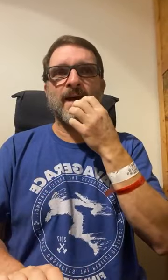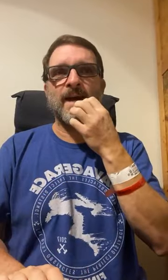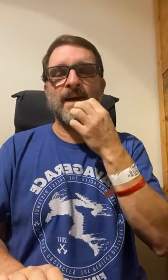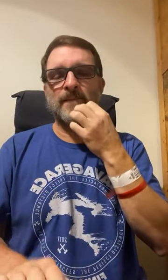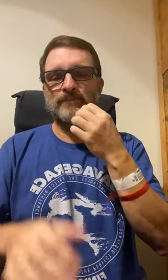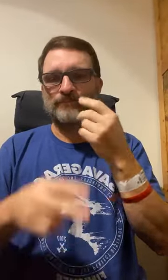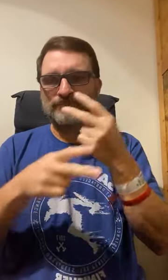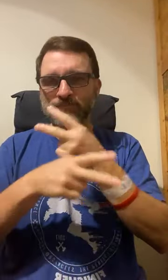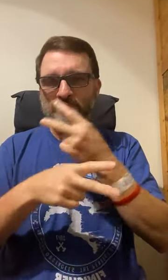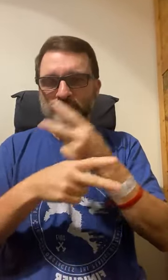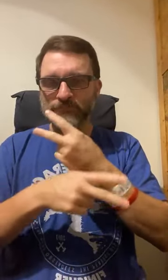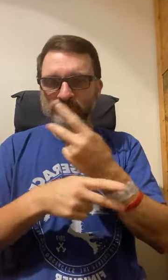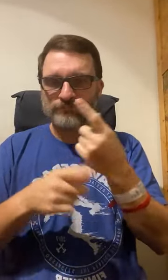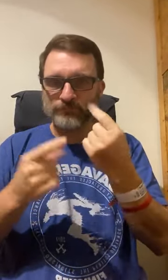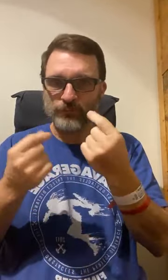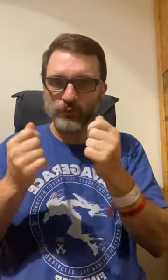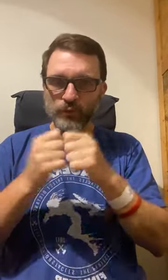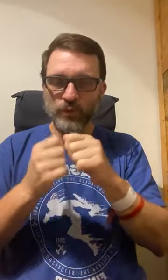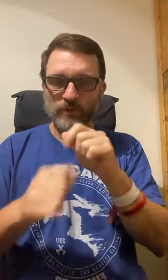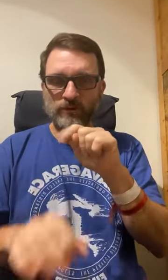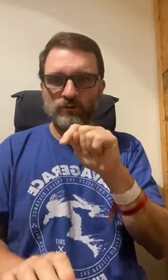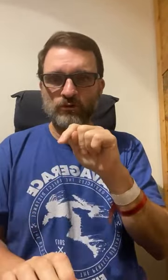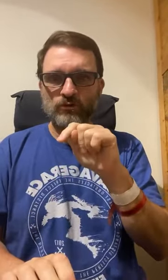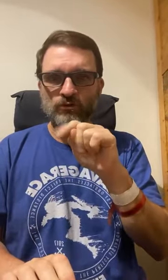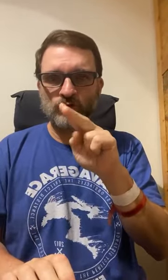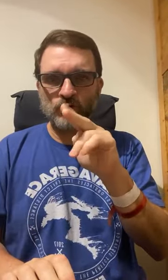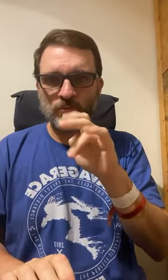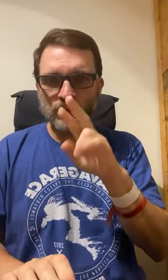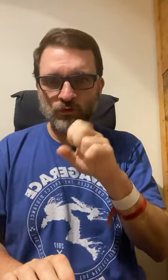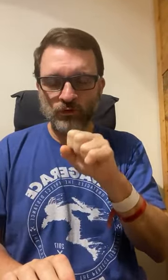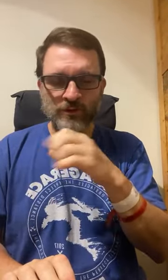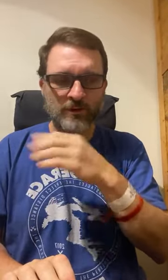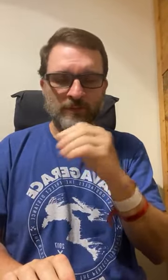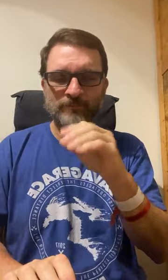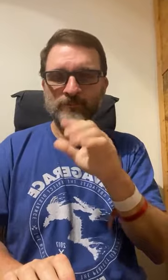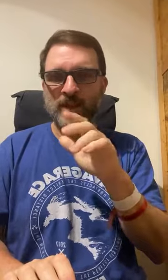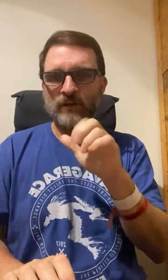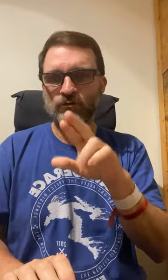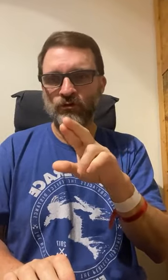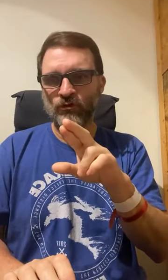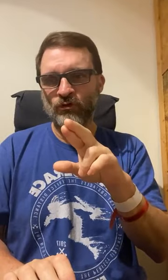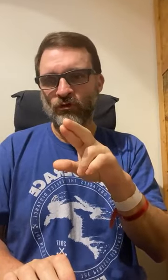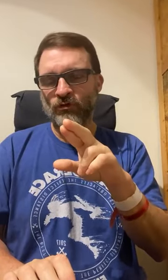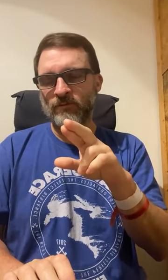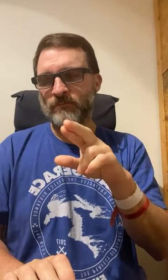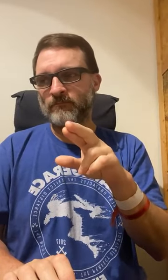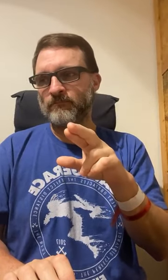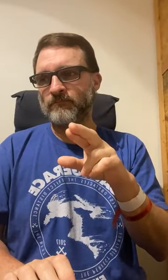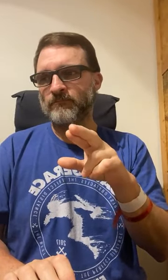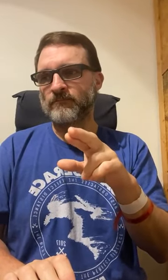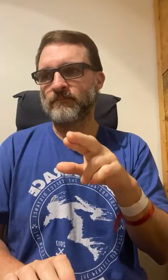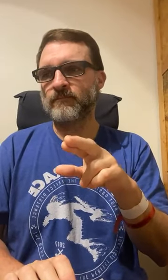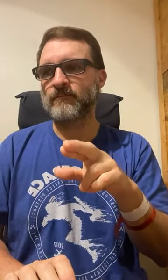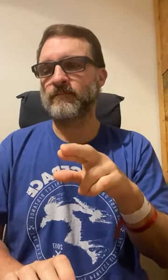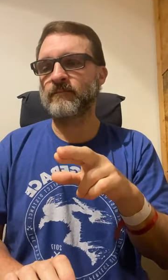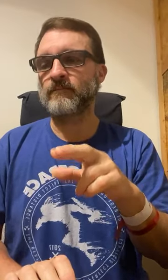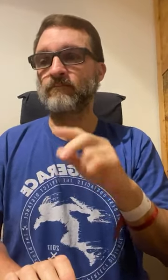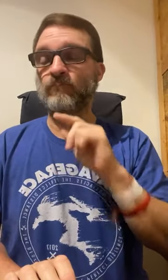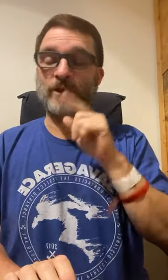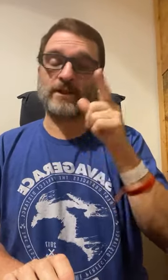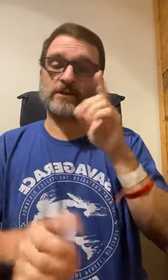figuring out what to do with tumors and cancer